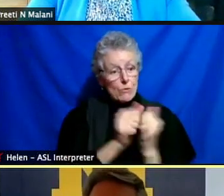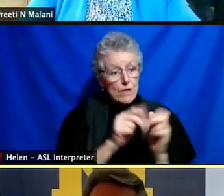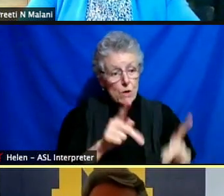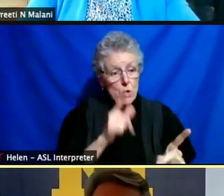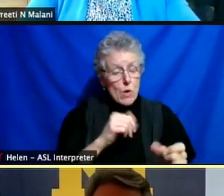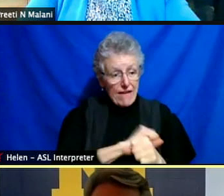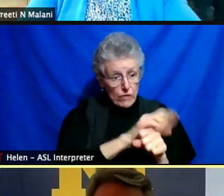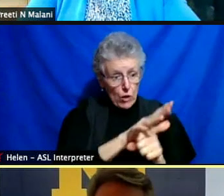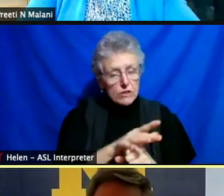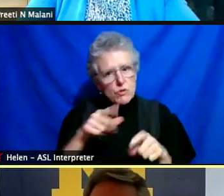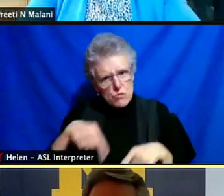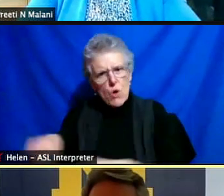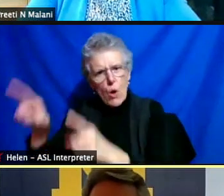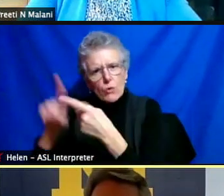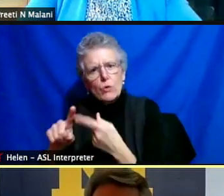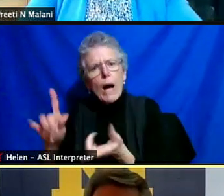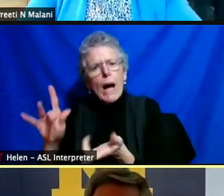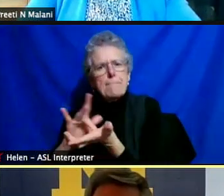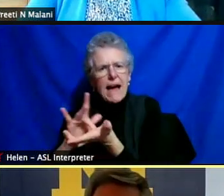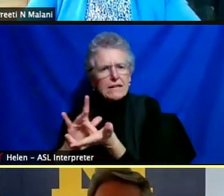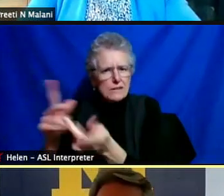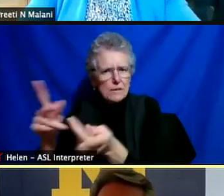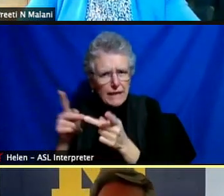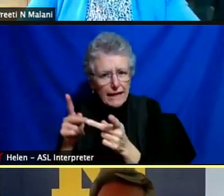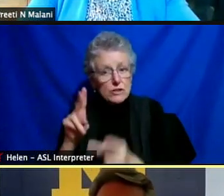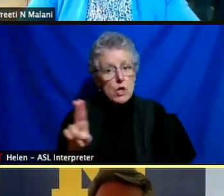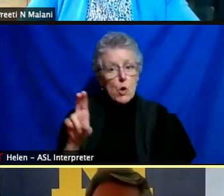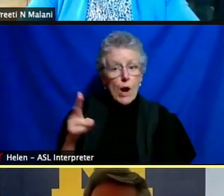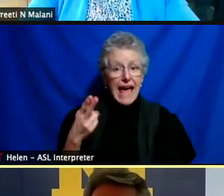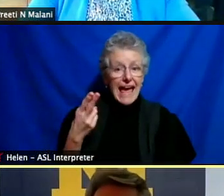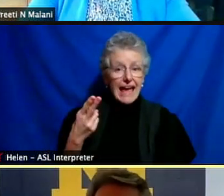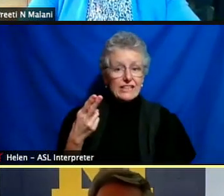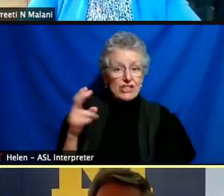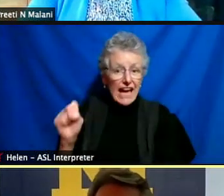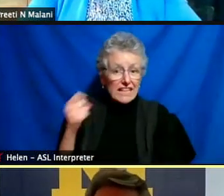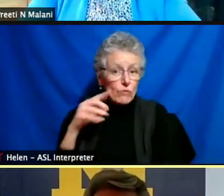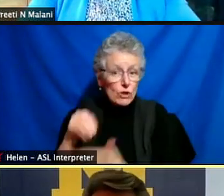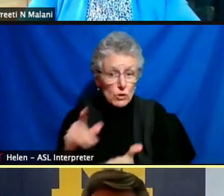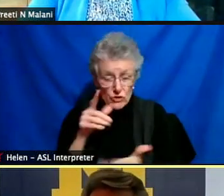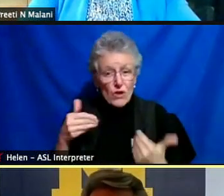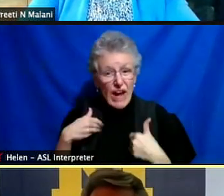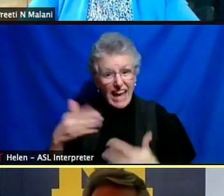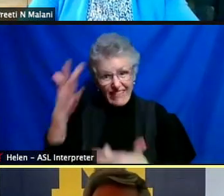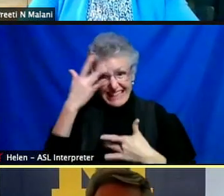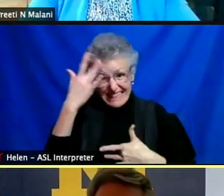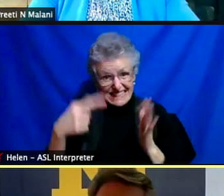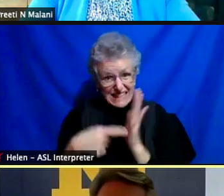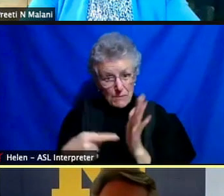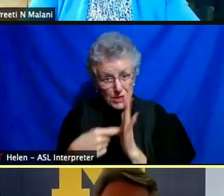So UHS for students if you're symptomatic or if you have a close contact,